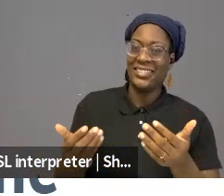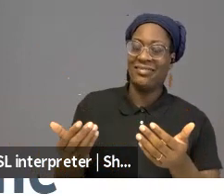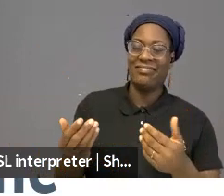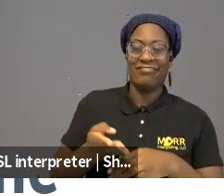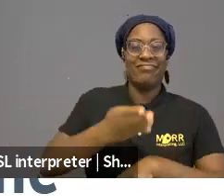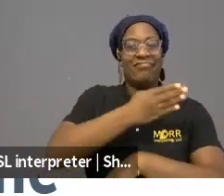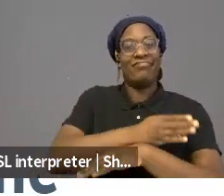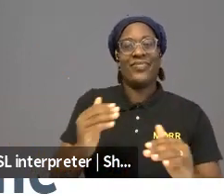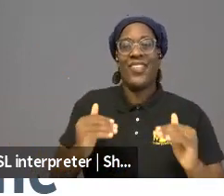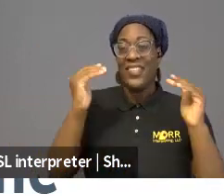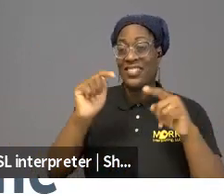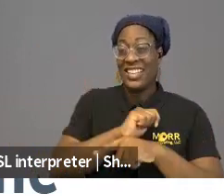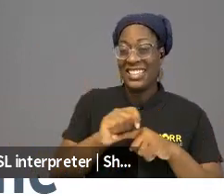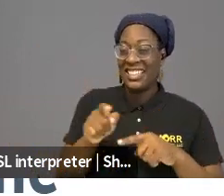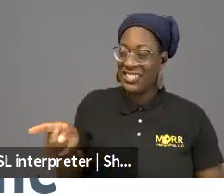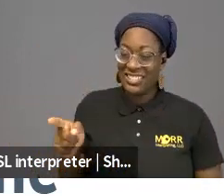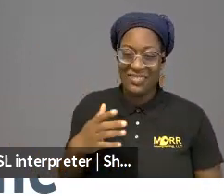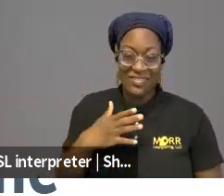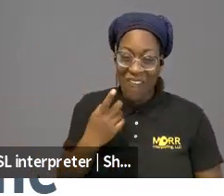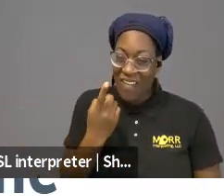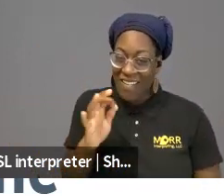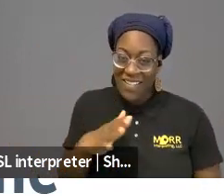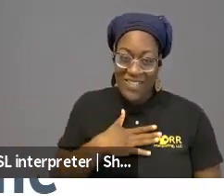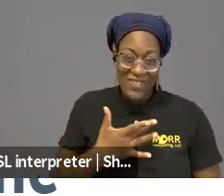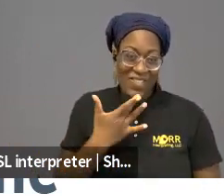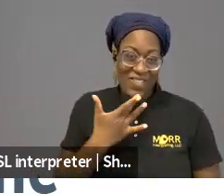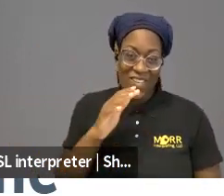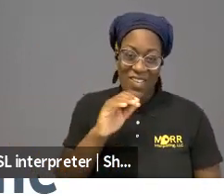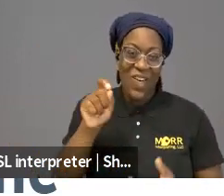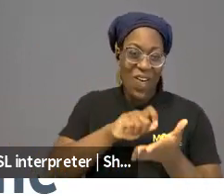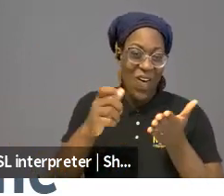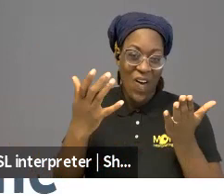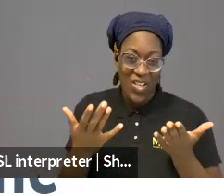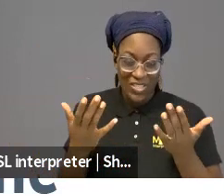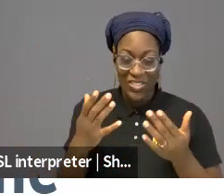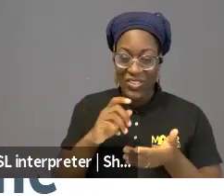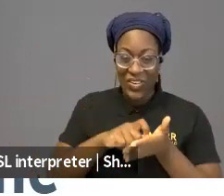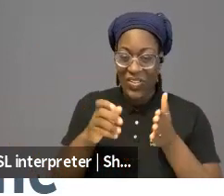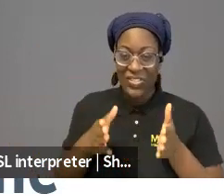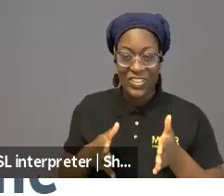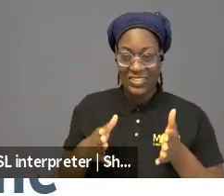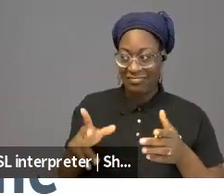this day, and we still like to work together. I know I found that a lot of the things that the